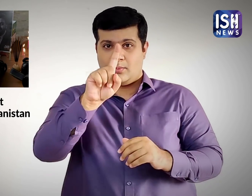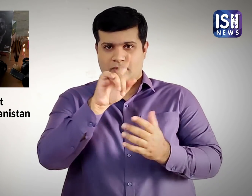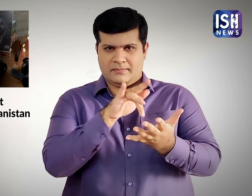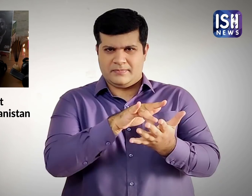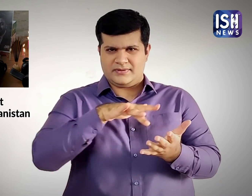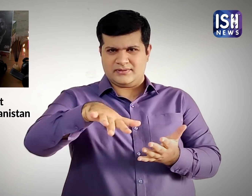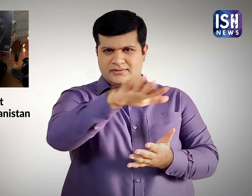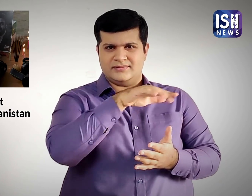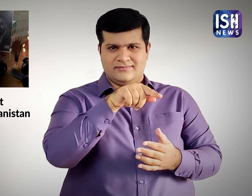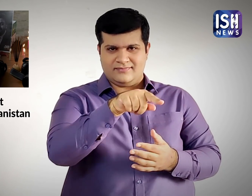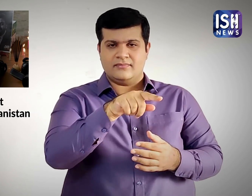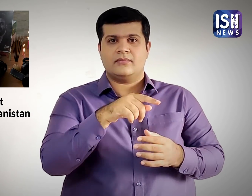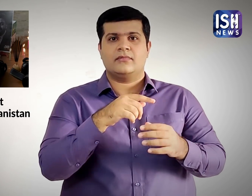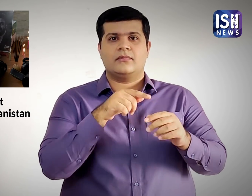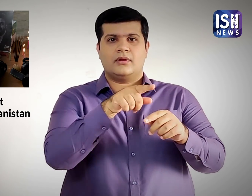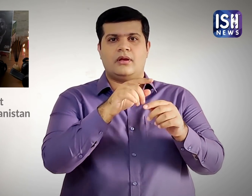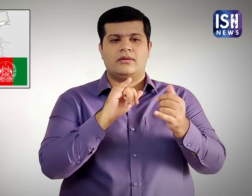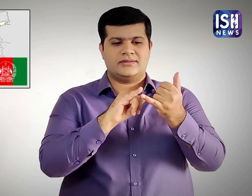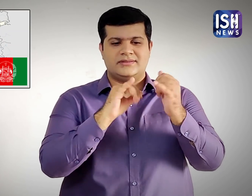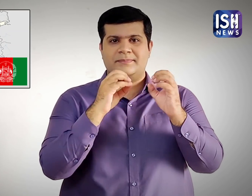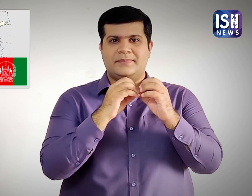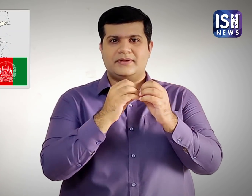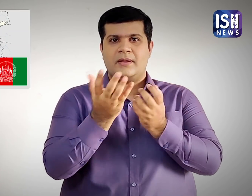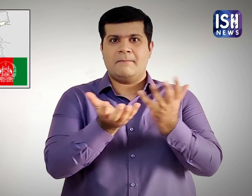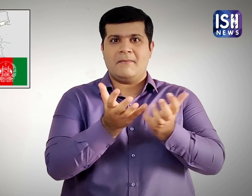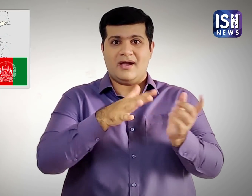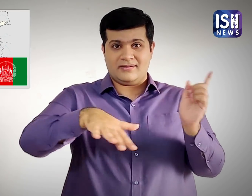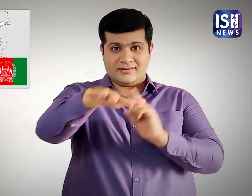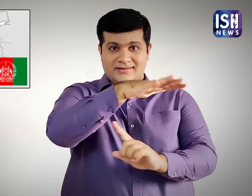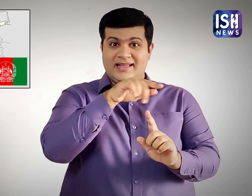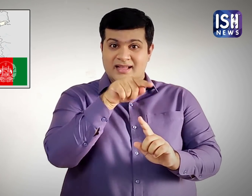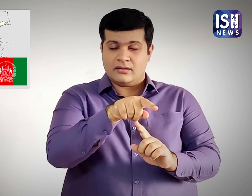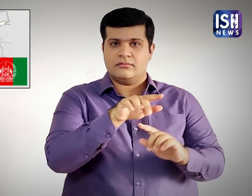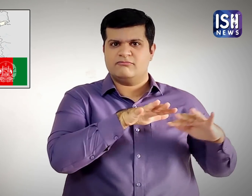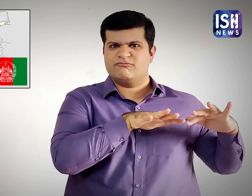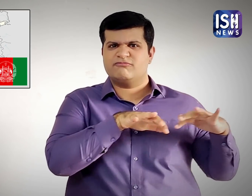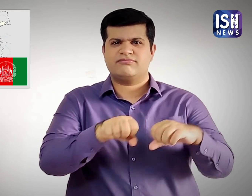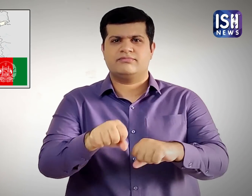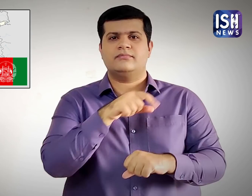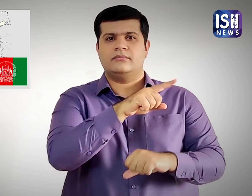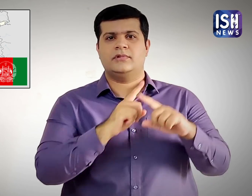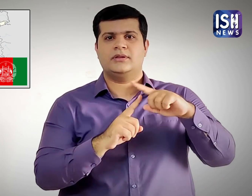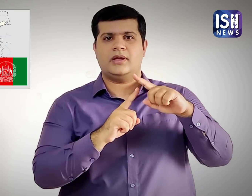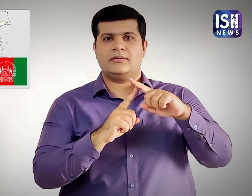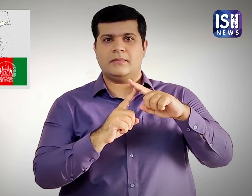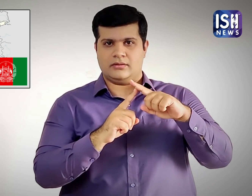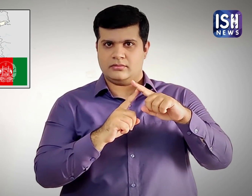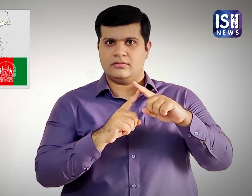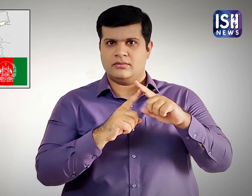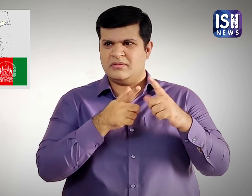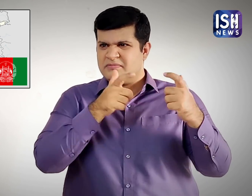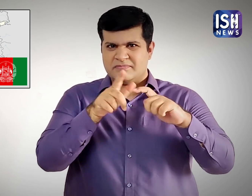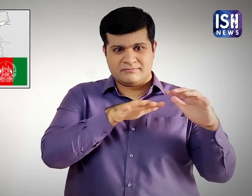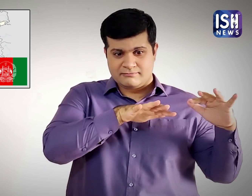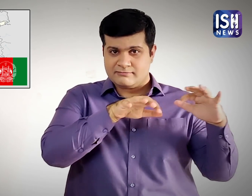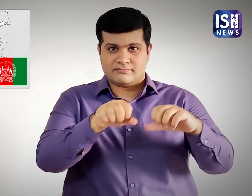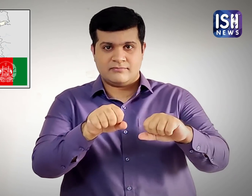The market area of Spin Boldak had been captured by the Taliban.